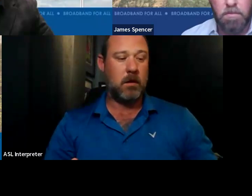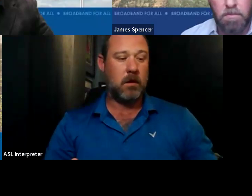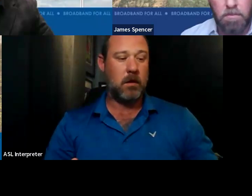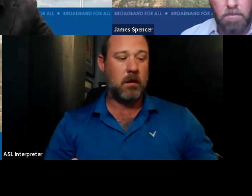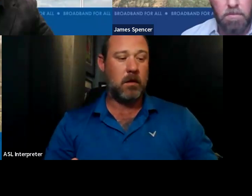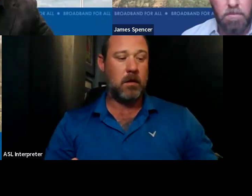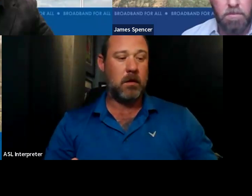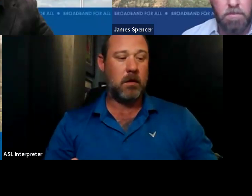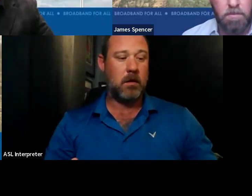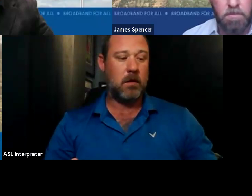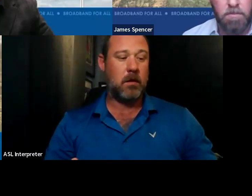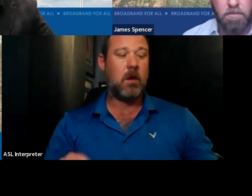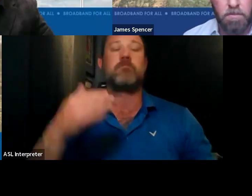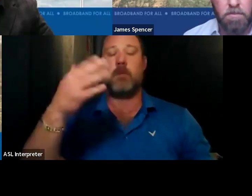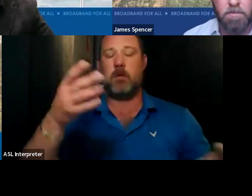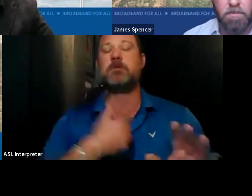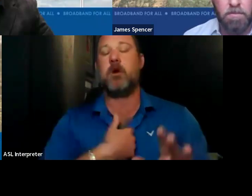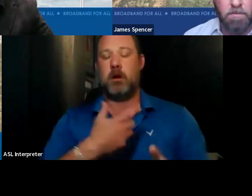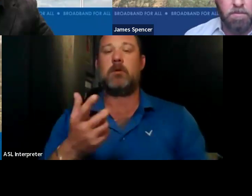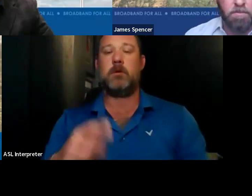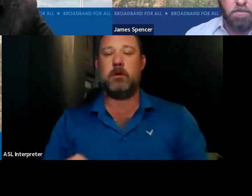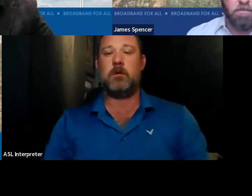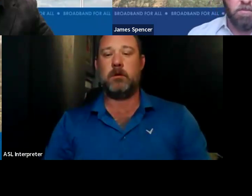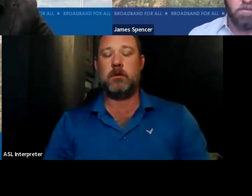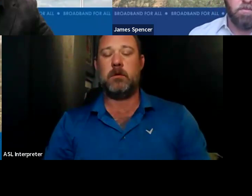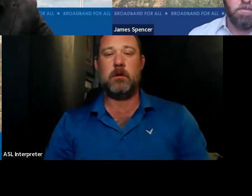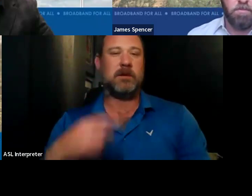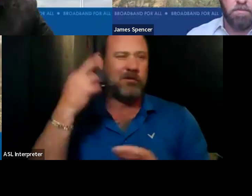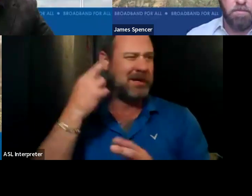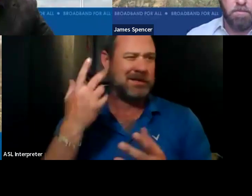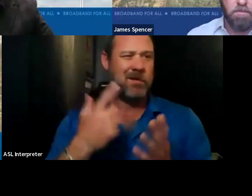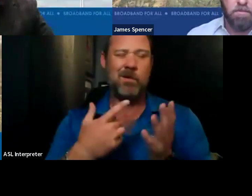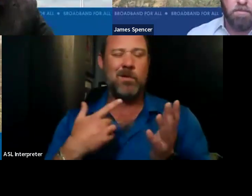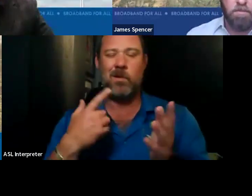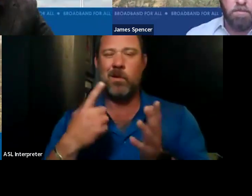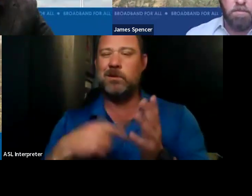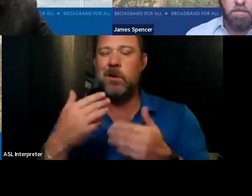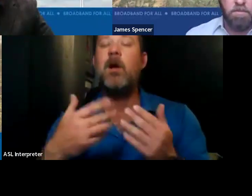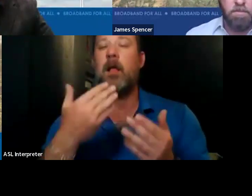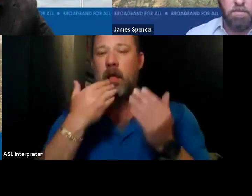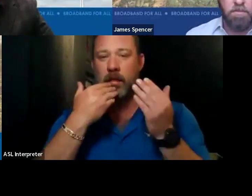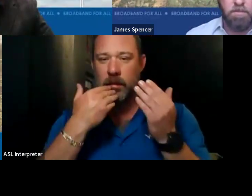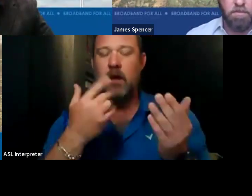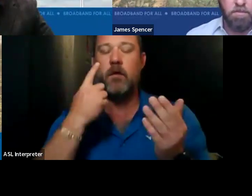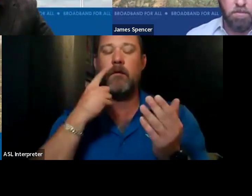Okay, there we go. Sorry. There we go! For some reason, I was like what's going on? Thank you very much for hosting this